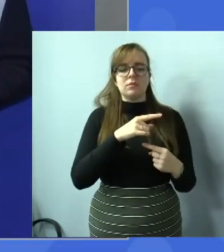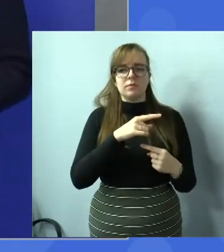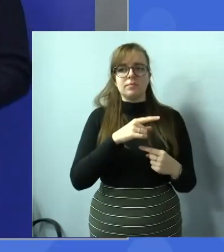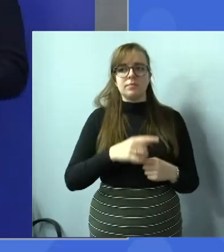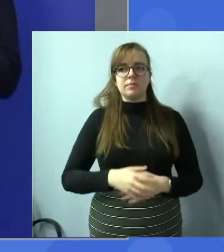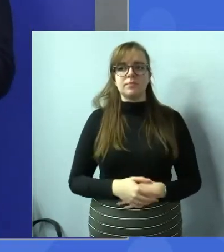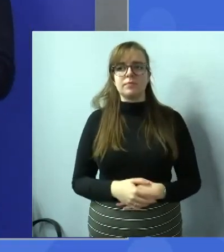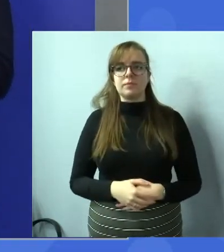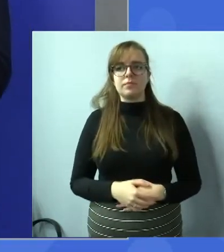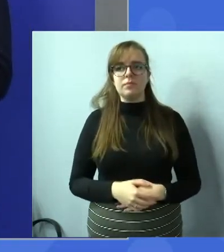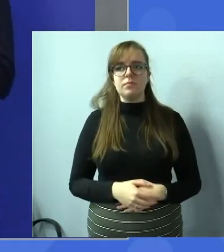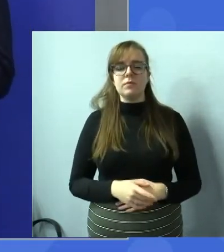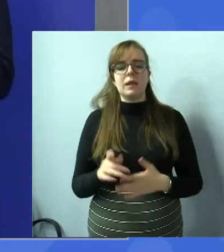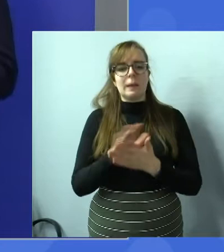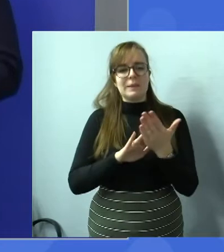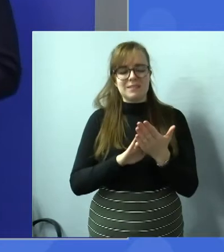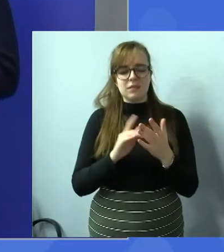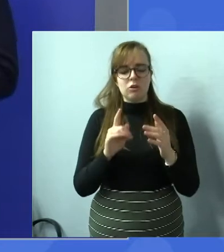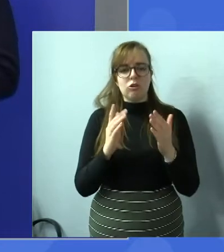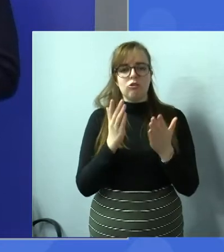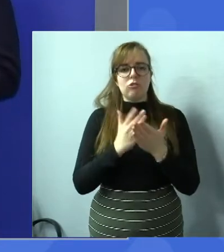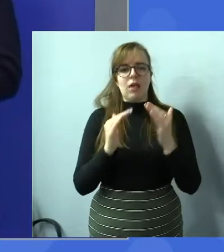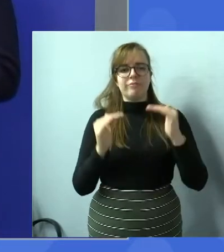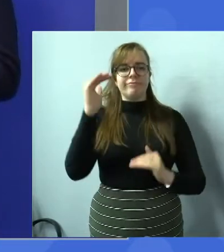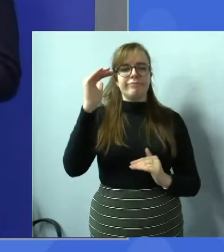day and the case I could have unbalanced sort of sort of system so there are huge